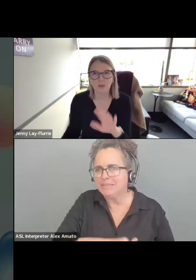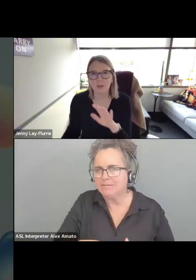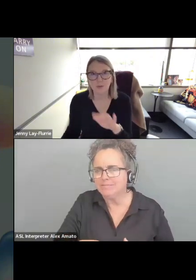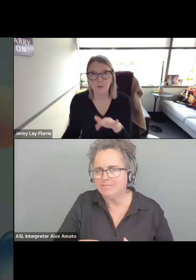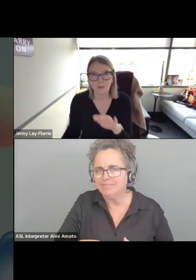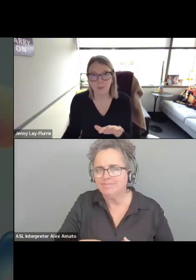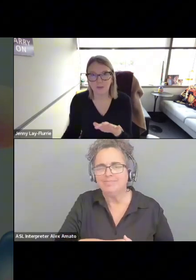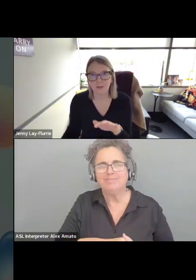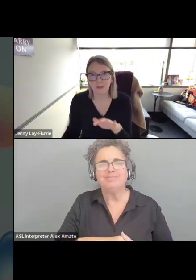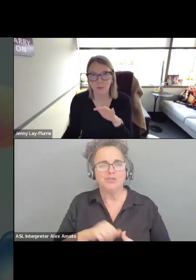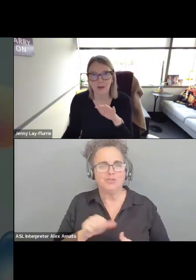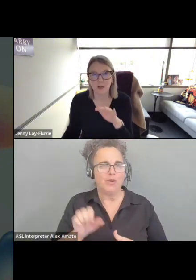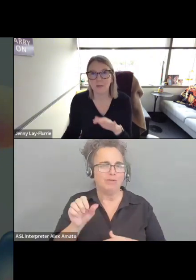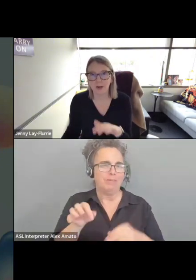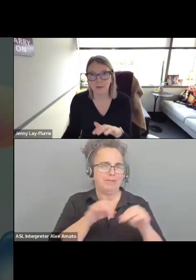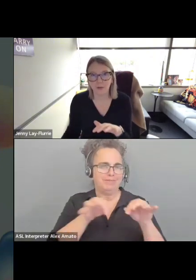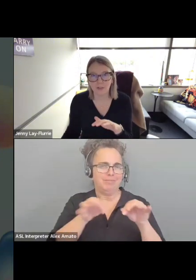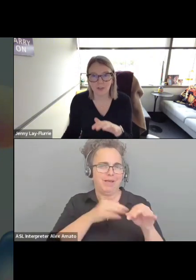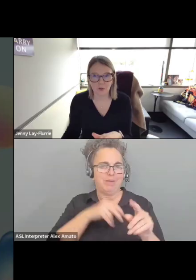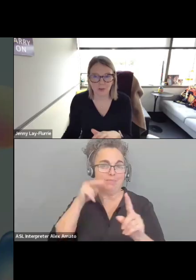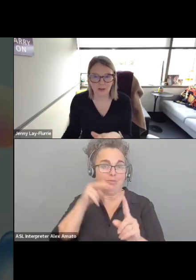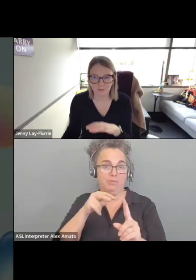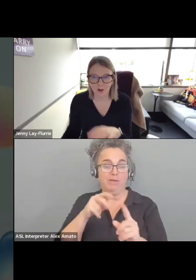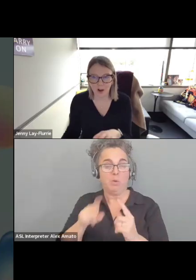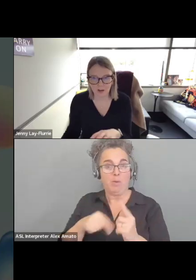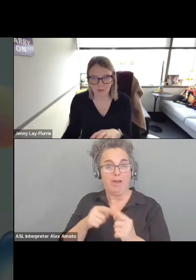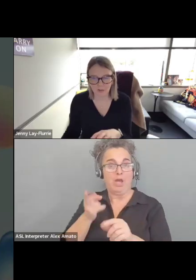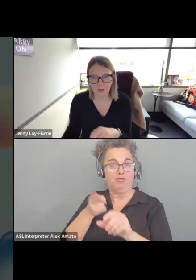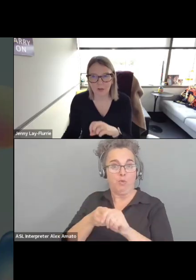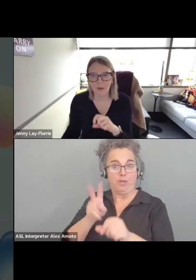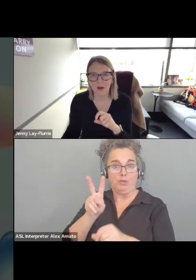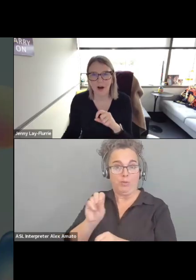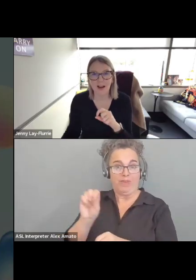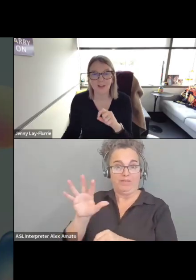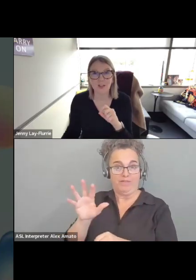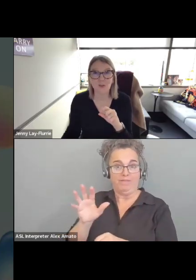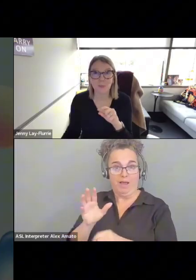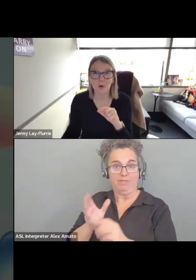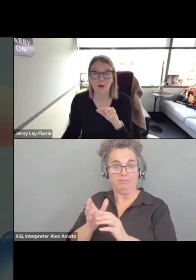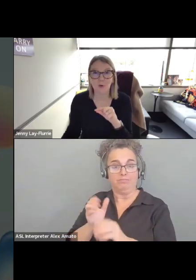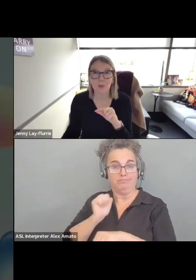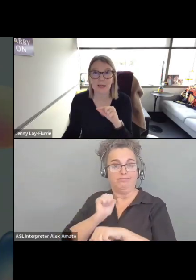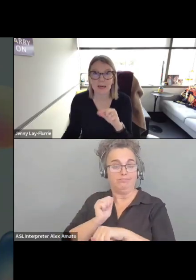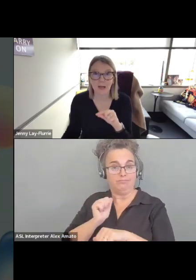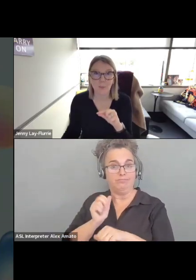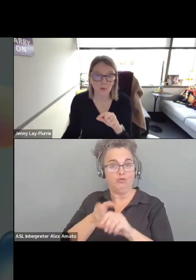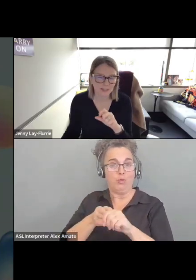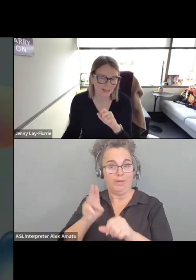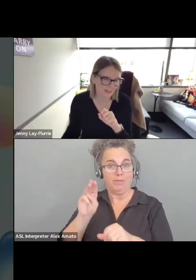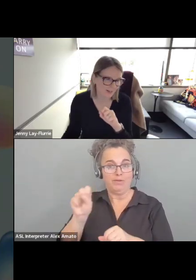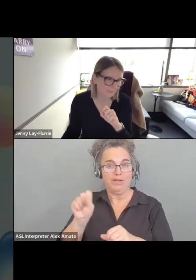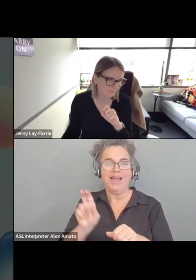I will just give you perspective that when I joined Microsoft in 2005, I actually use a product called Link Communicator